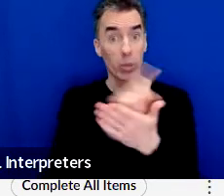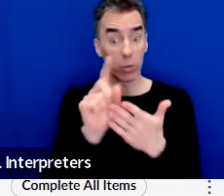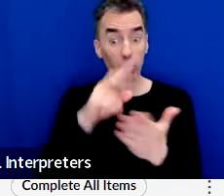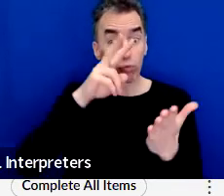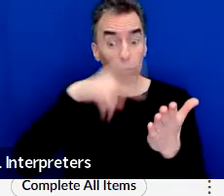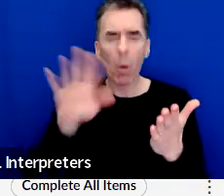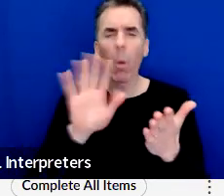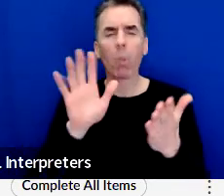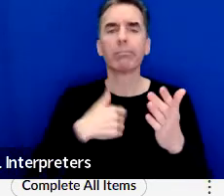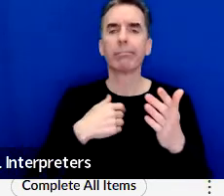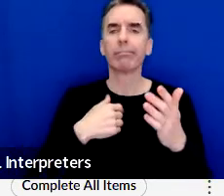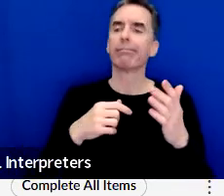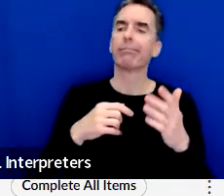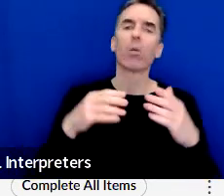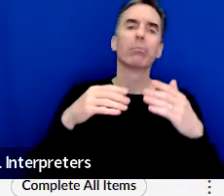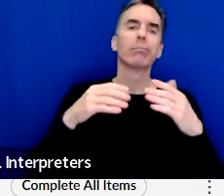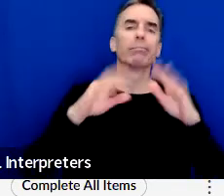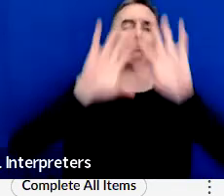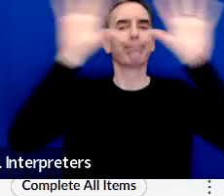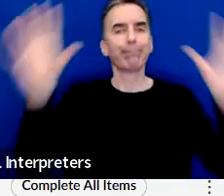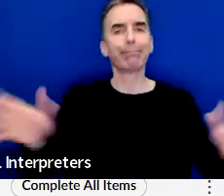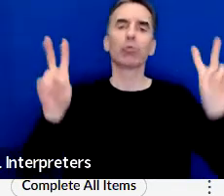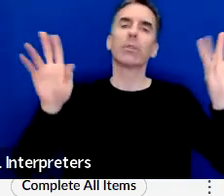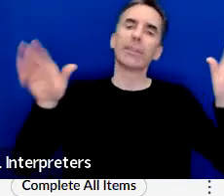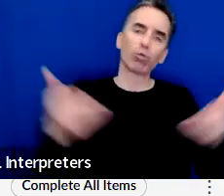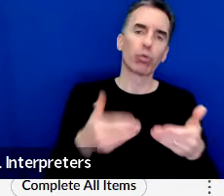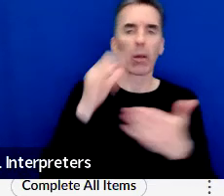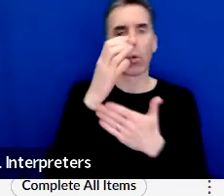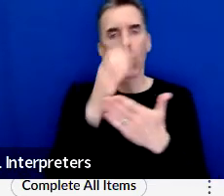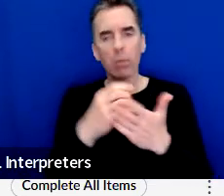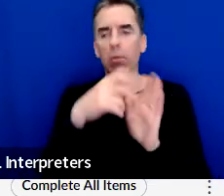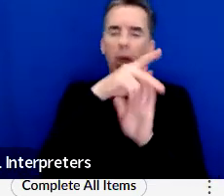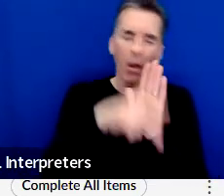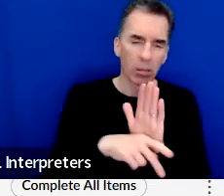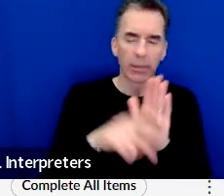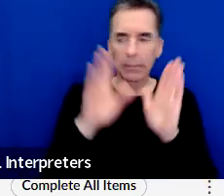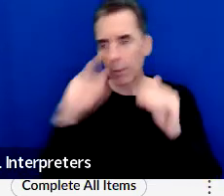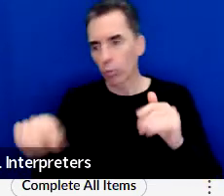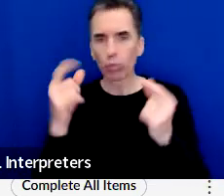introduction to the course, the policies, expectations, things like that. So that's what the first week is dedicated to.